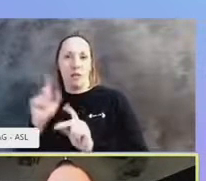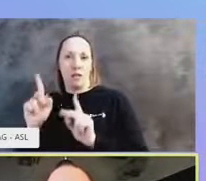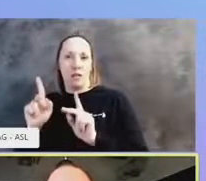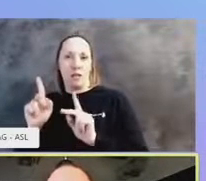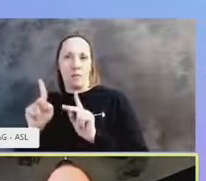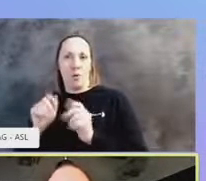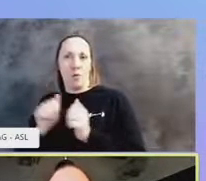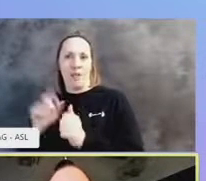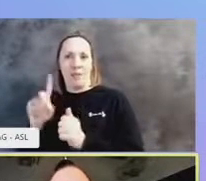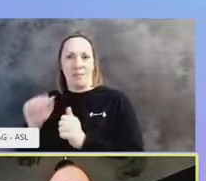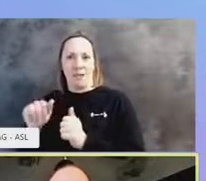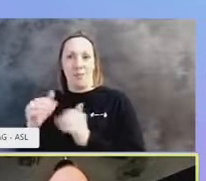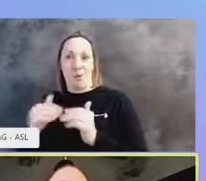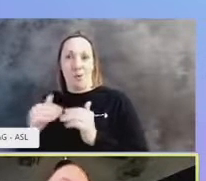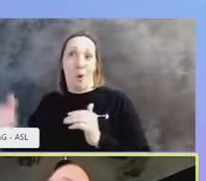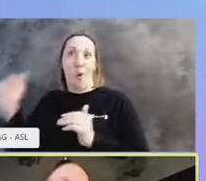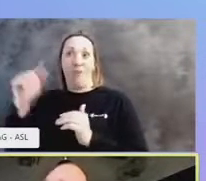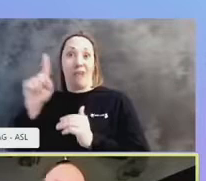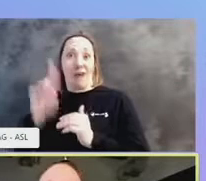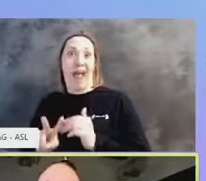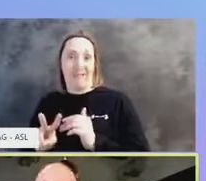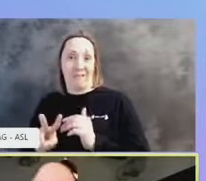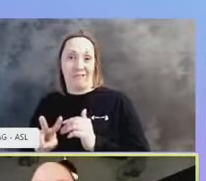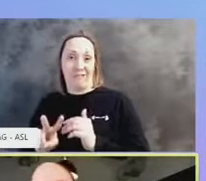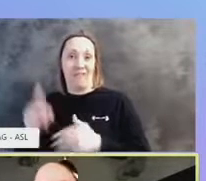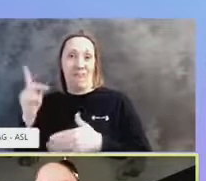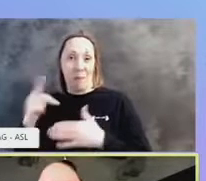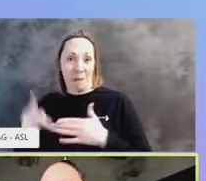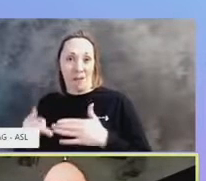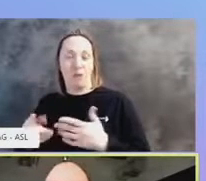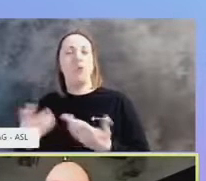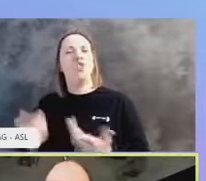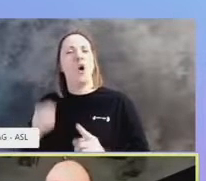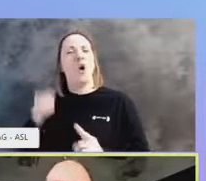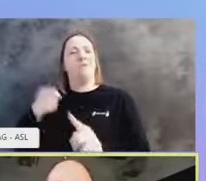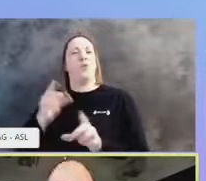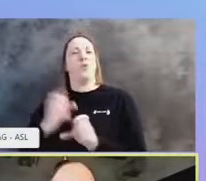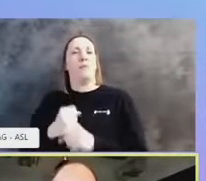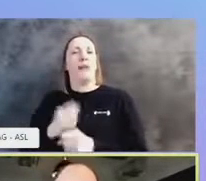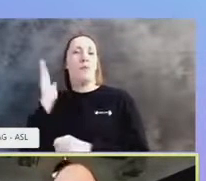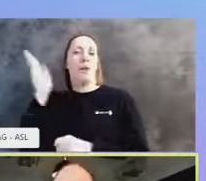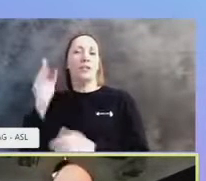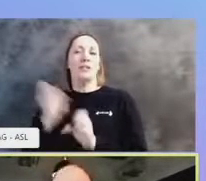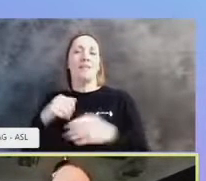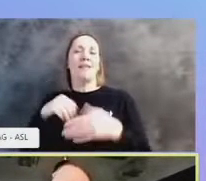for people that are getting older, we count for people with disabilities, we are well over we half the population.